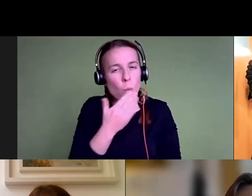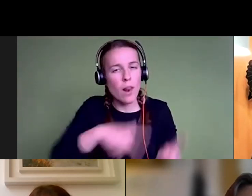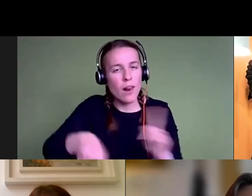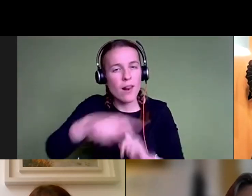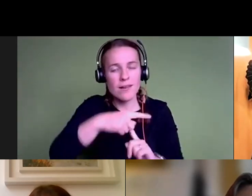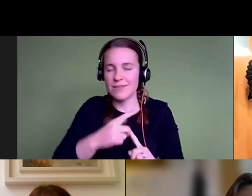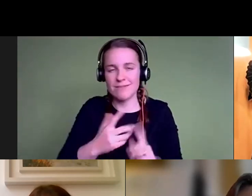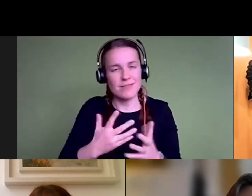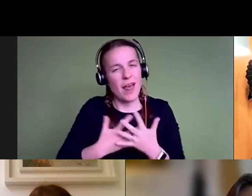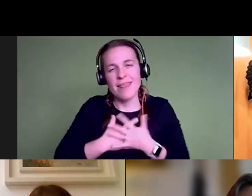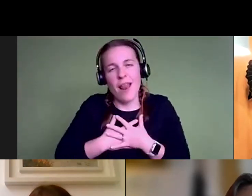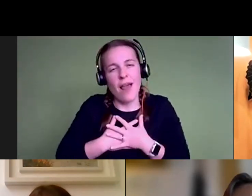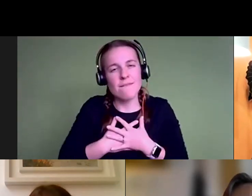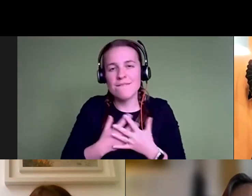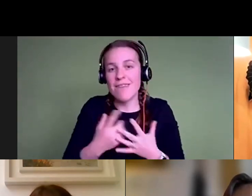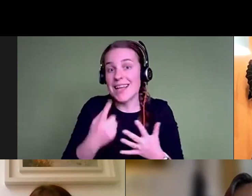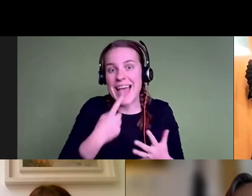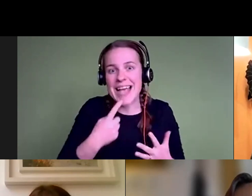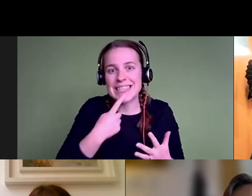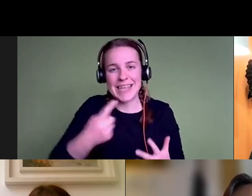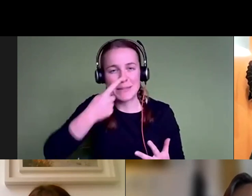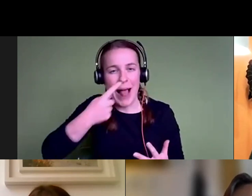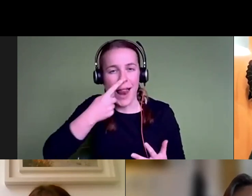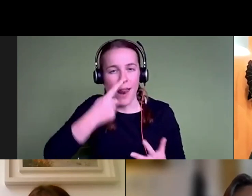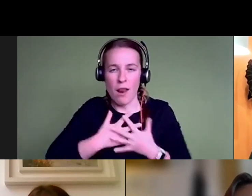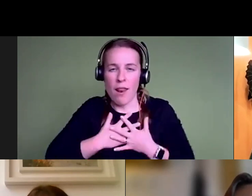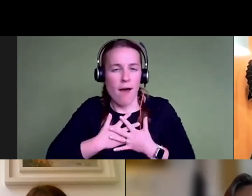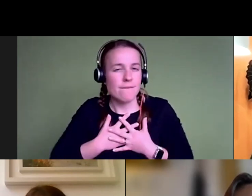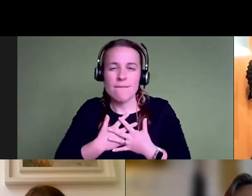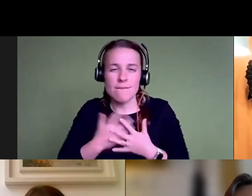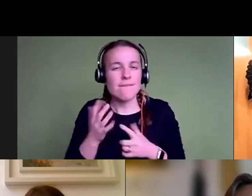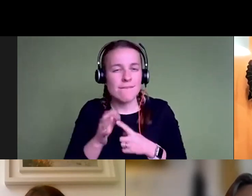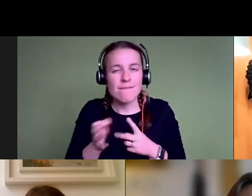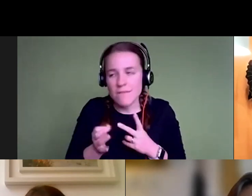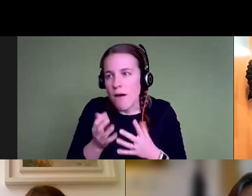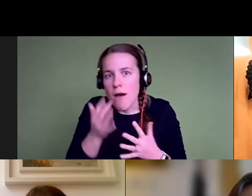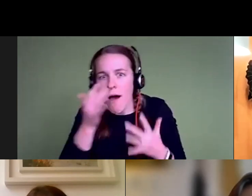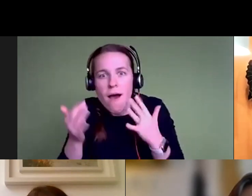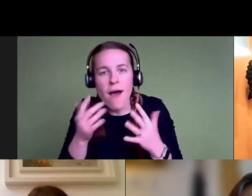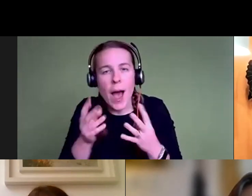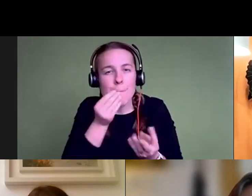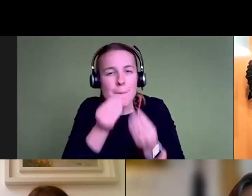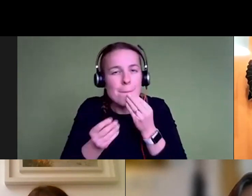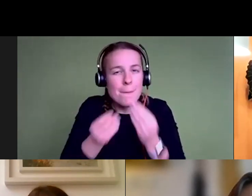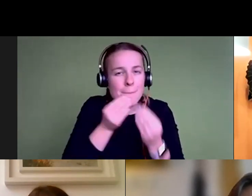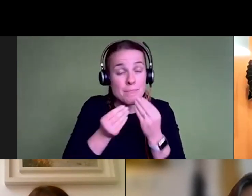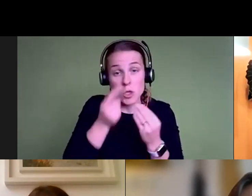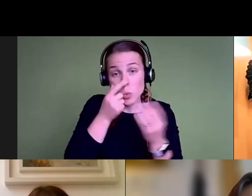With kids, I have done quite a lot of work with children especially in schools, they really love that whole tasting and smelling.